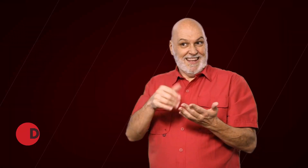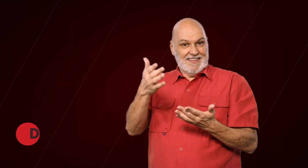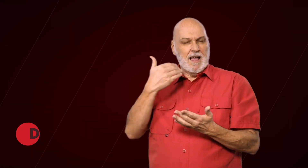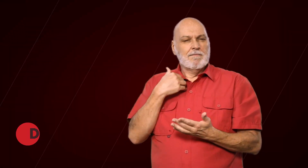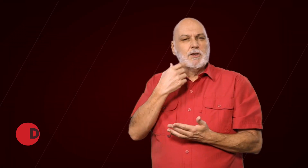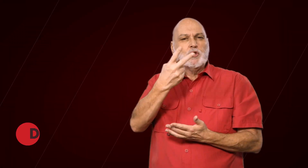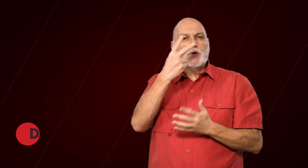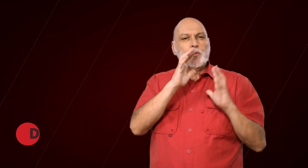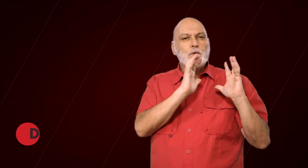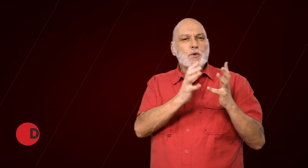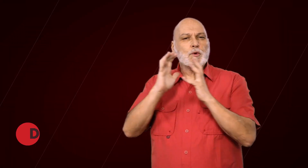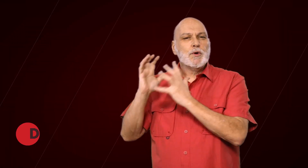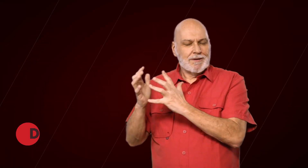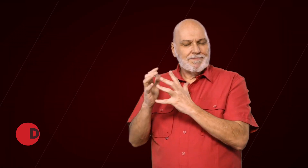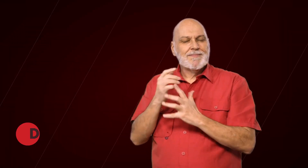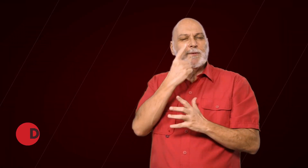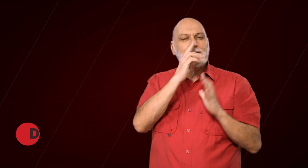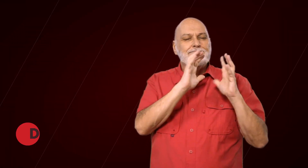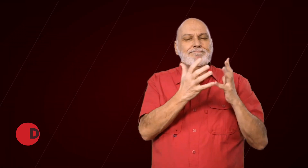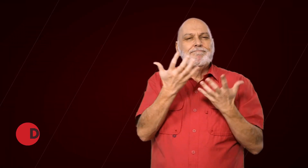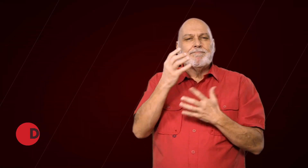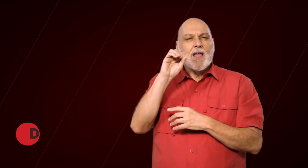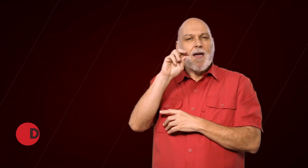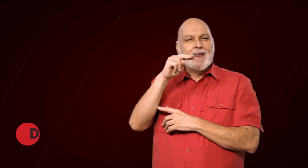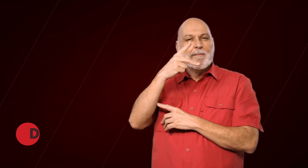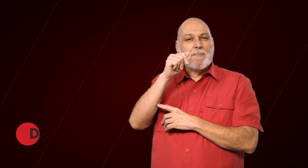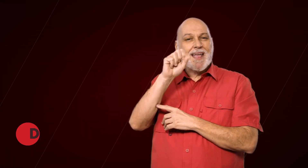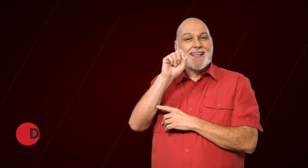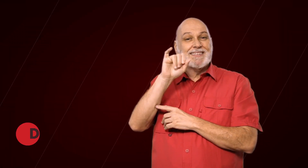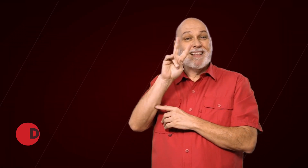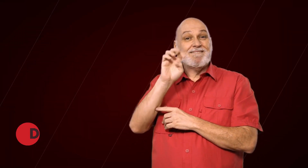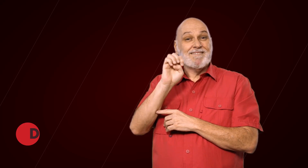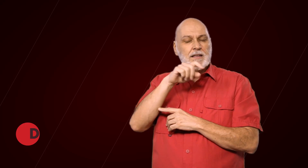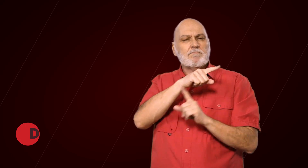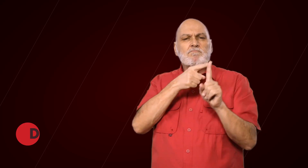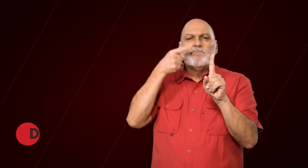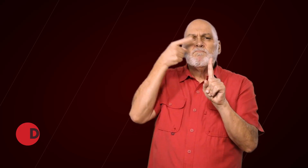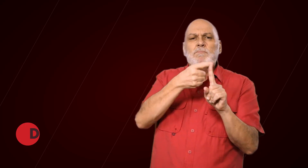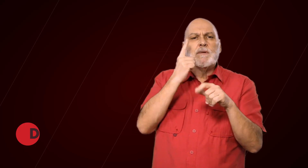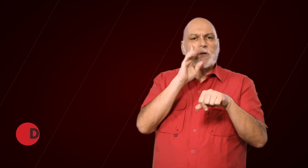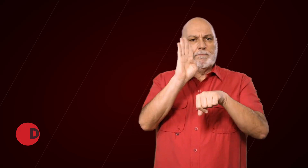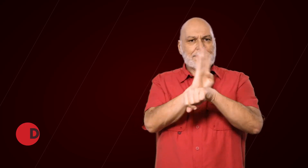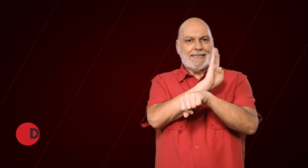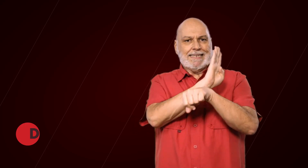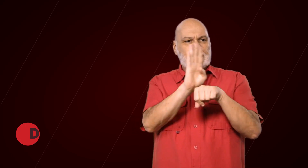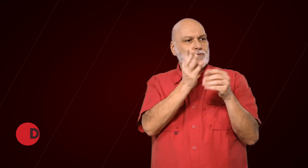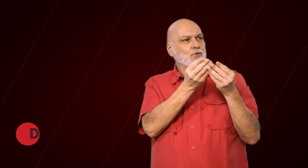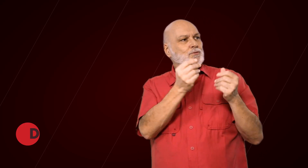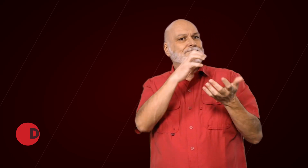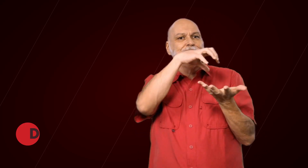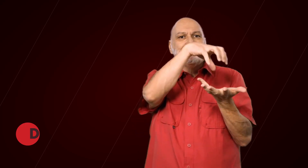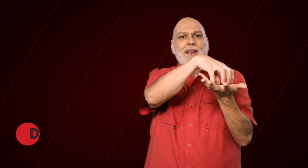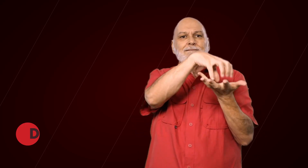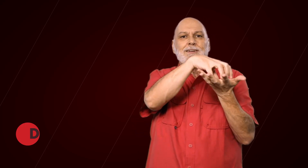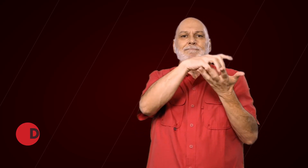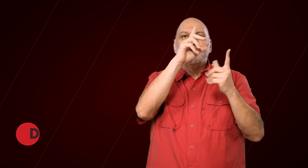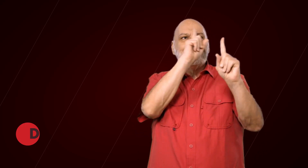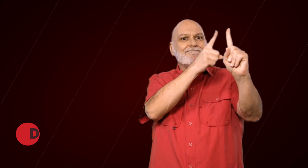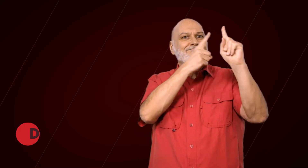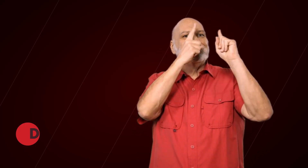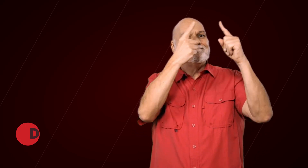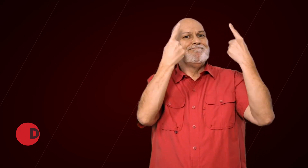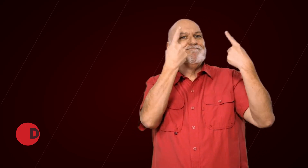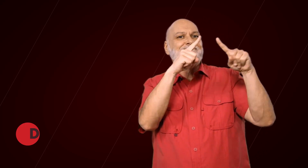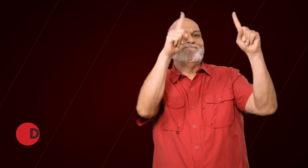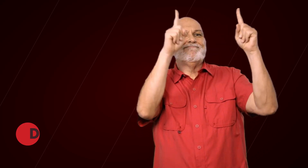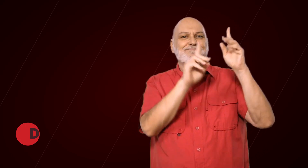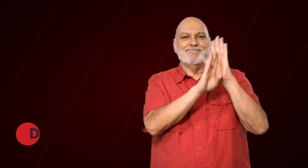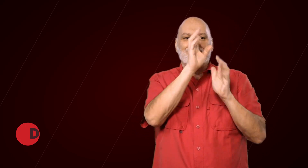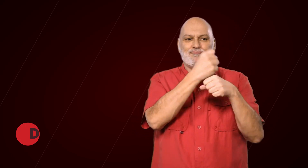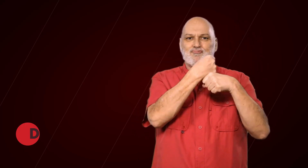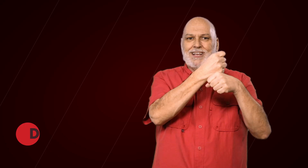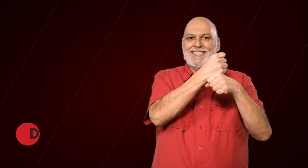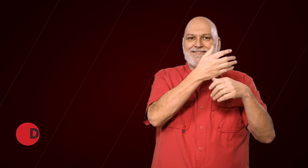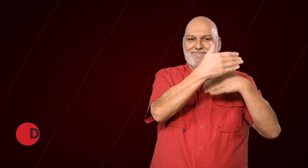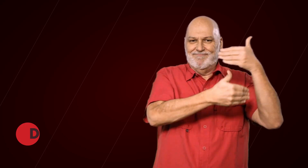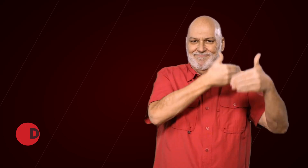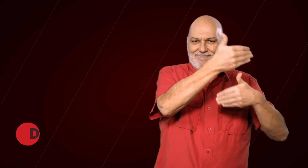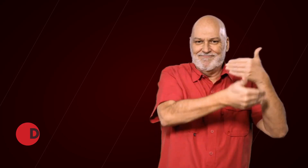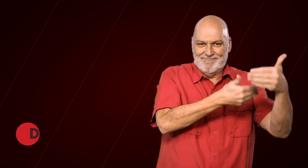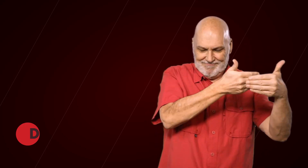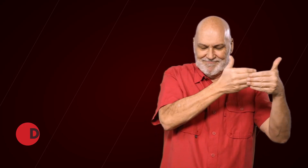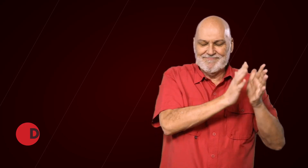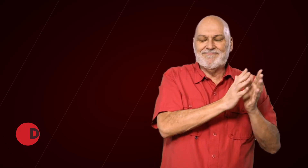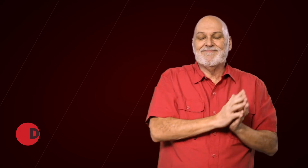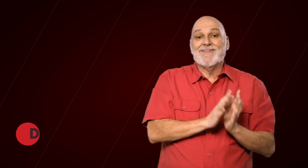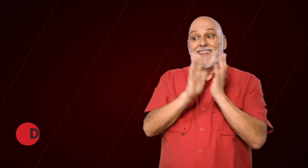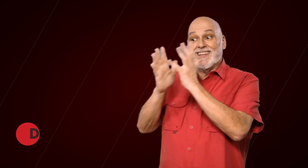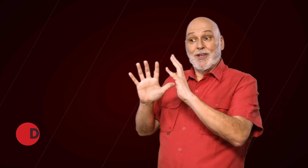[Anselmo]: There are two groups: OnPassive is a “business solution